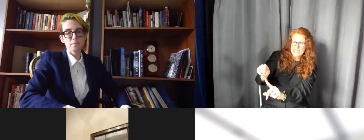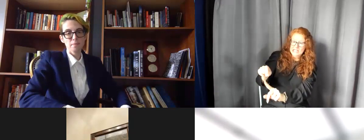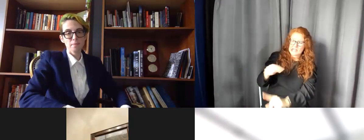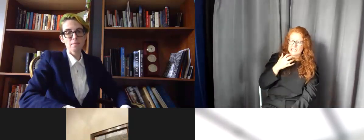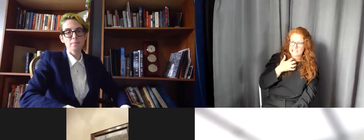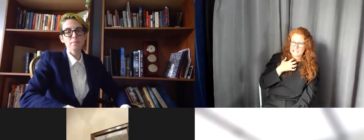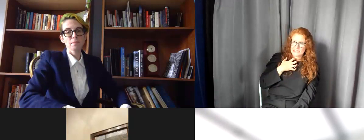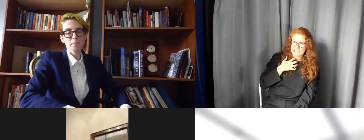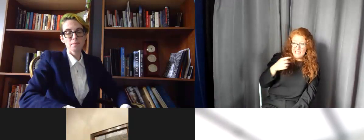Jordan Radford: having